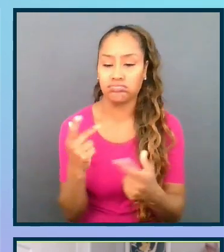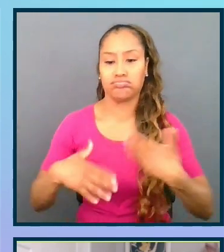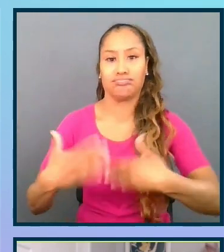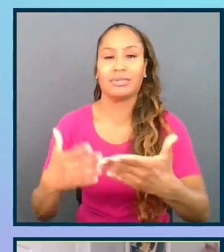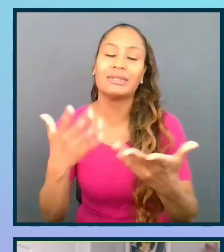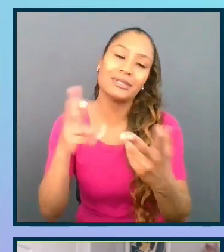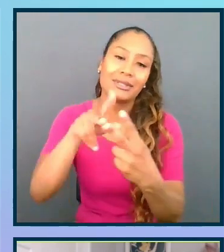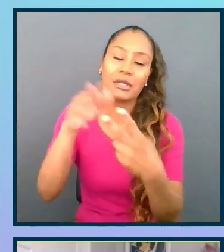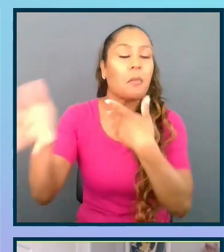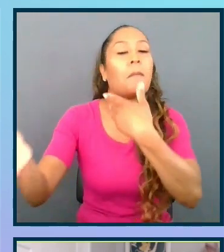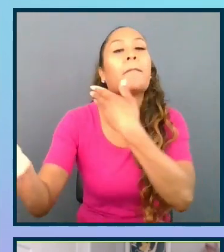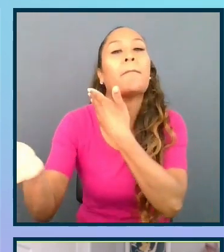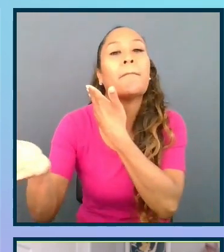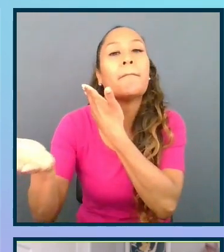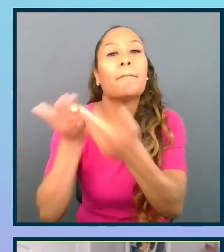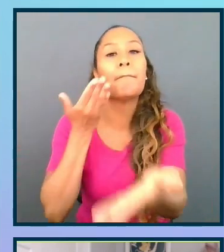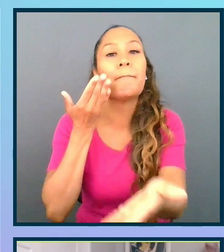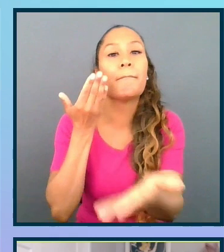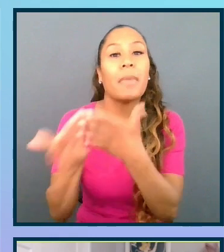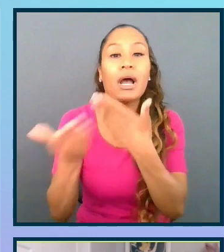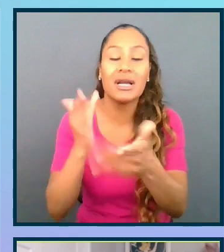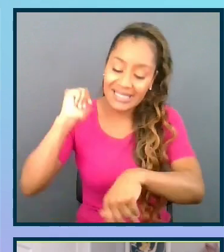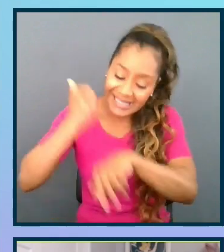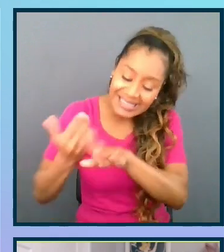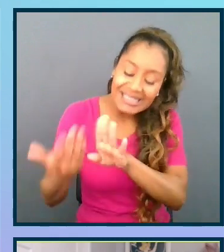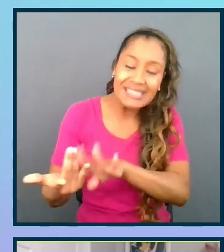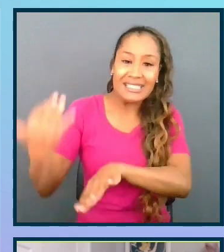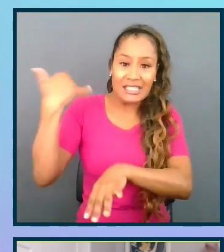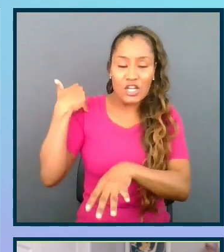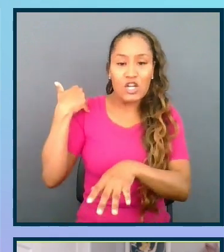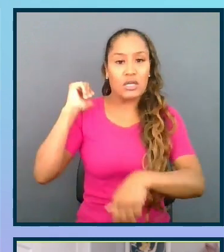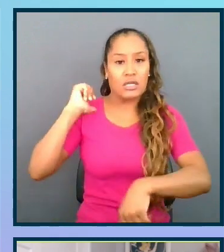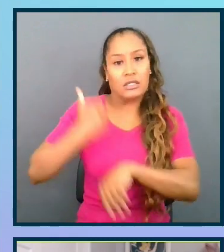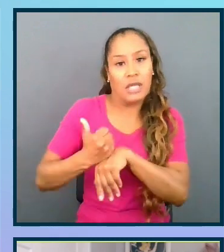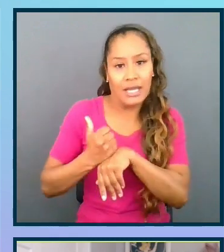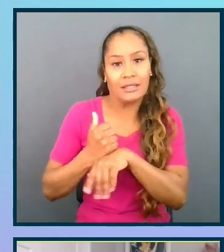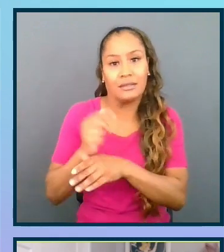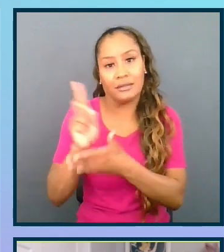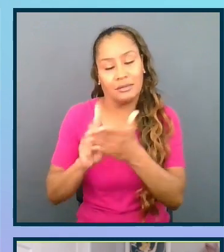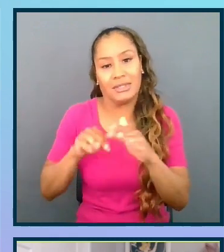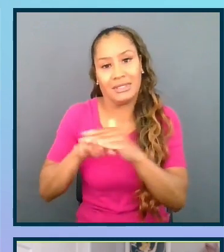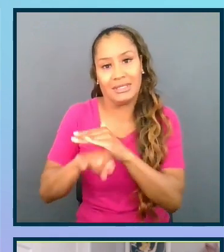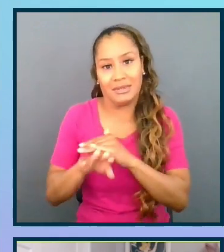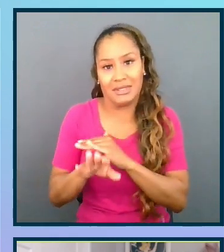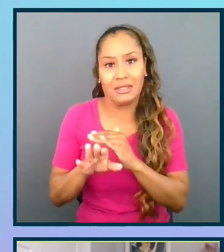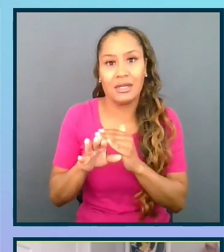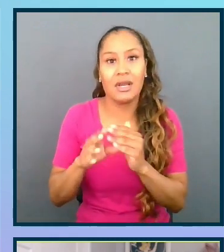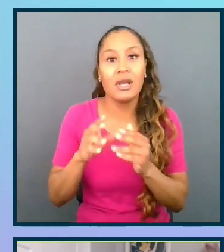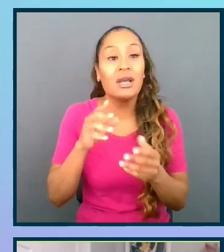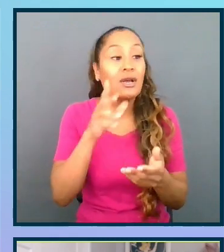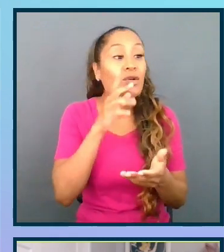were being baked into designs, making it difficult and even impossible for developers to fix.